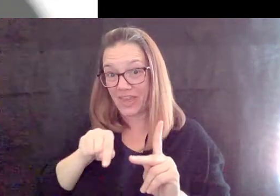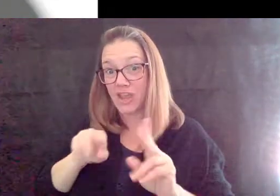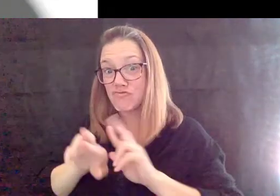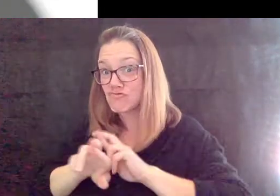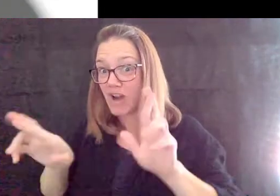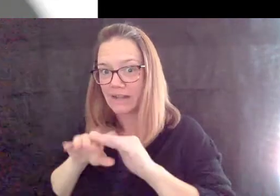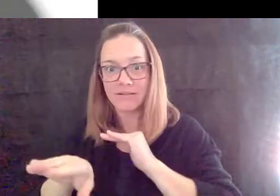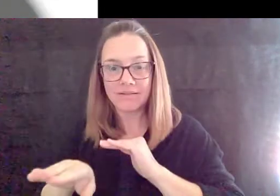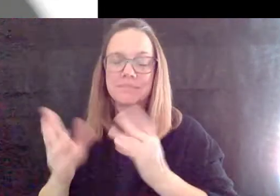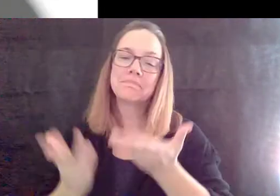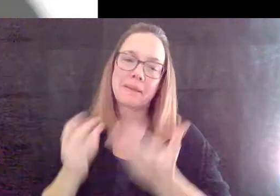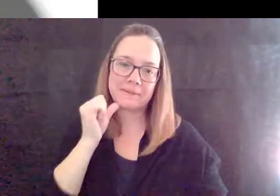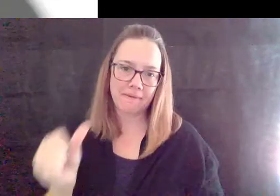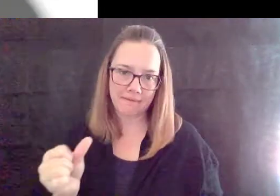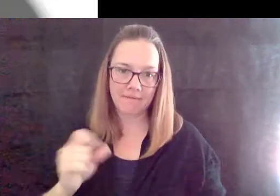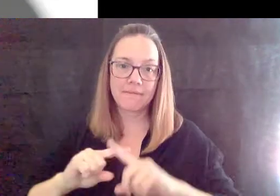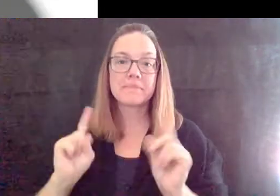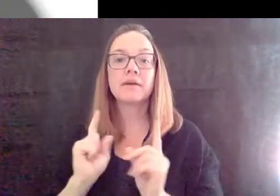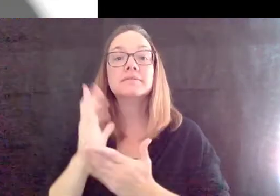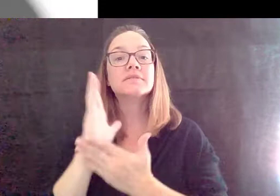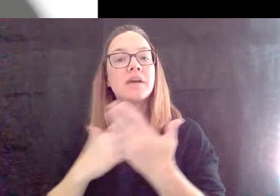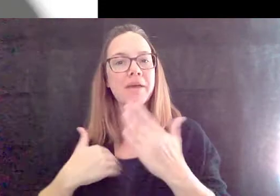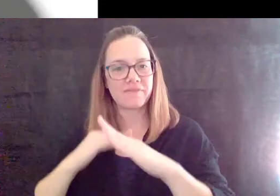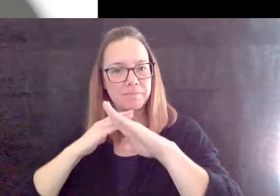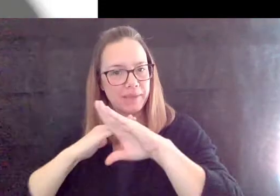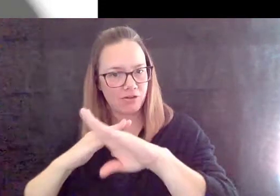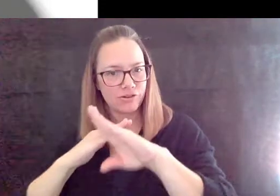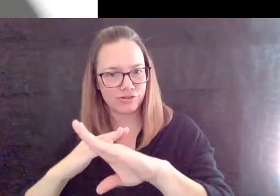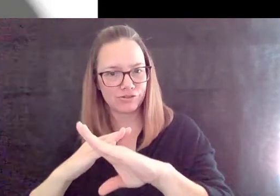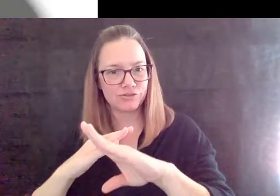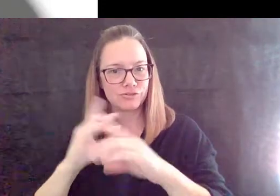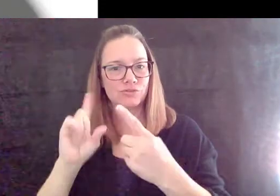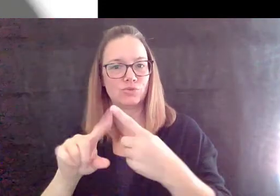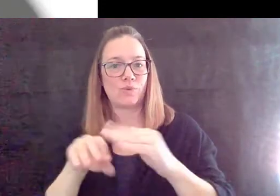But others just have barriers to access and care.